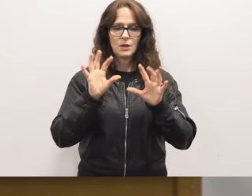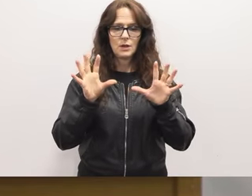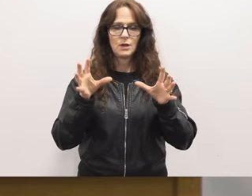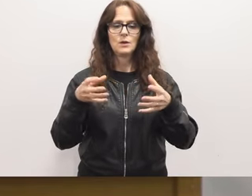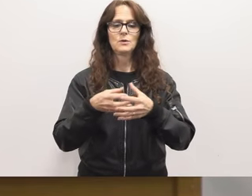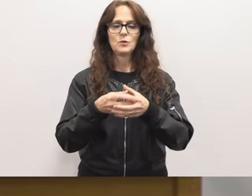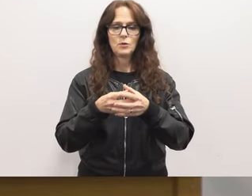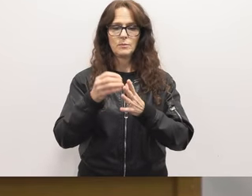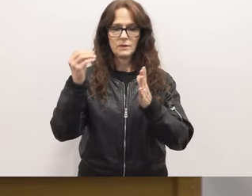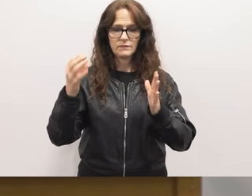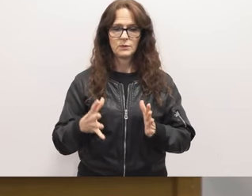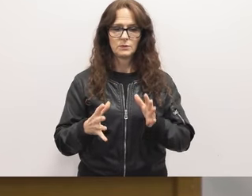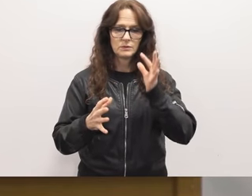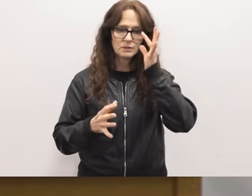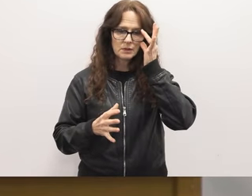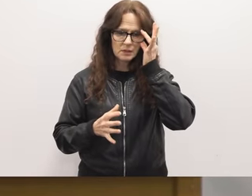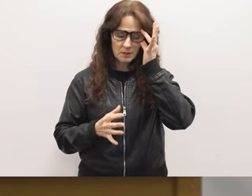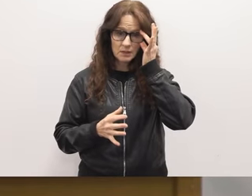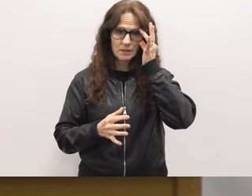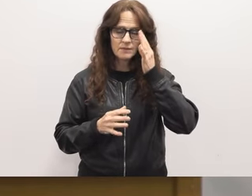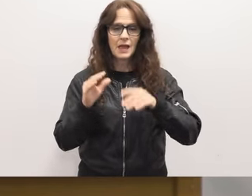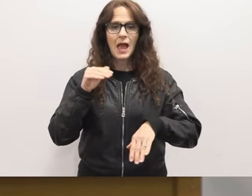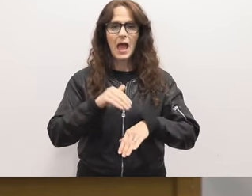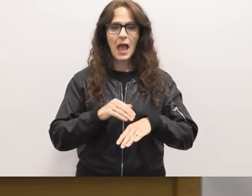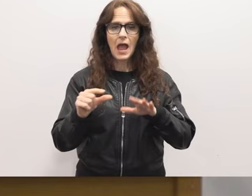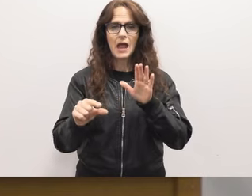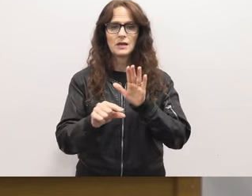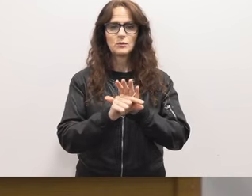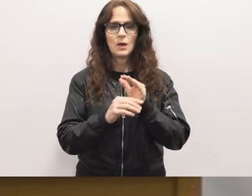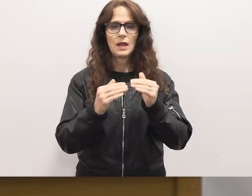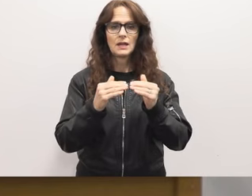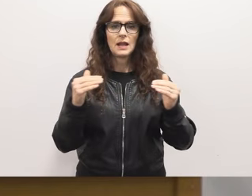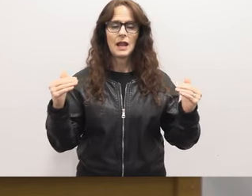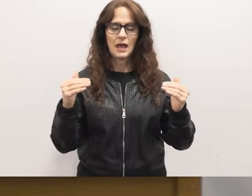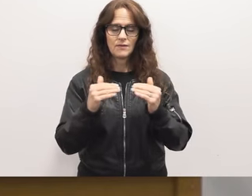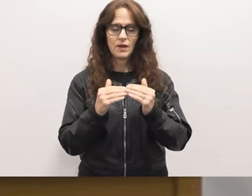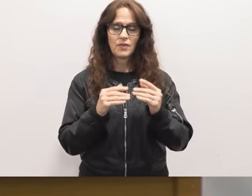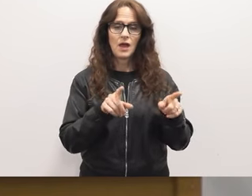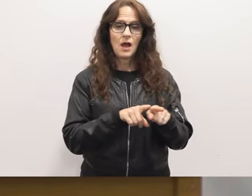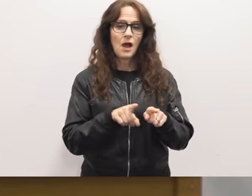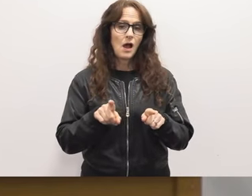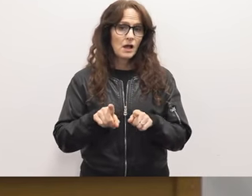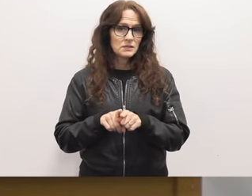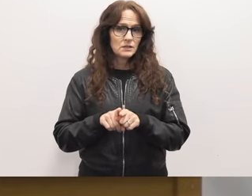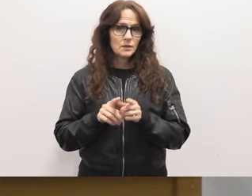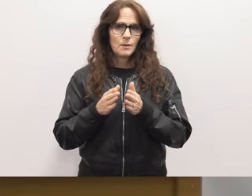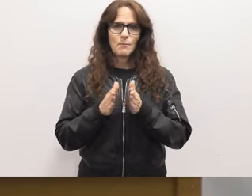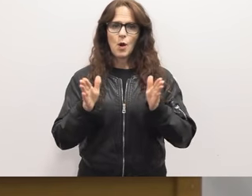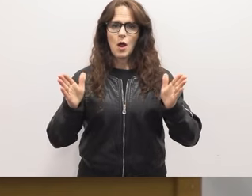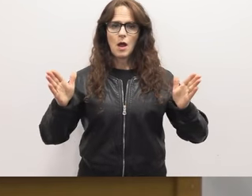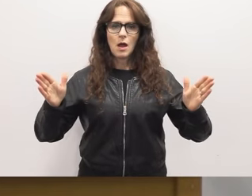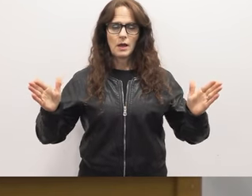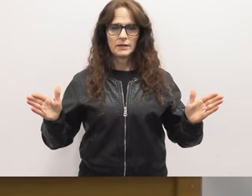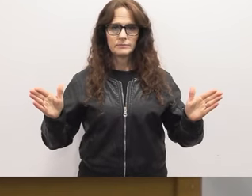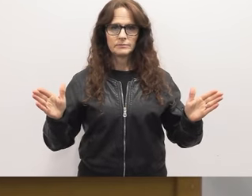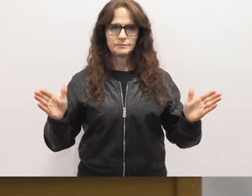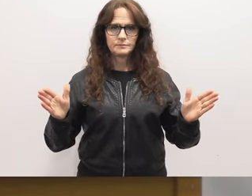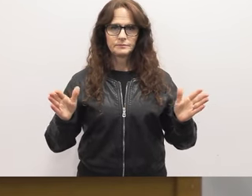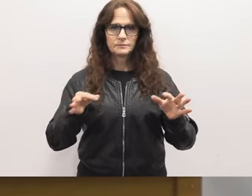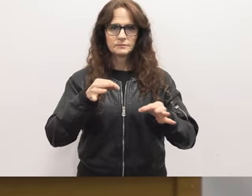and we're talking about students who are at grade level, I thought that that was also fairly broad in the description of such,